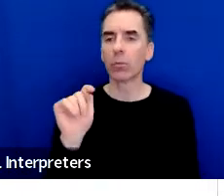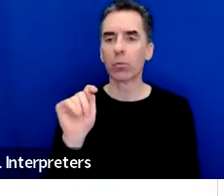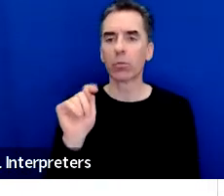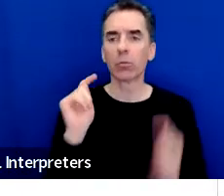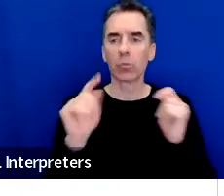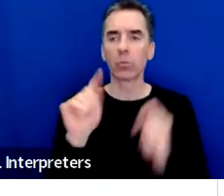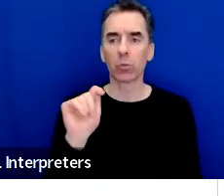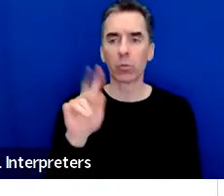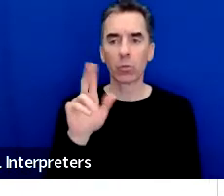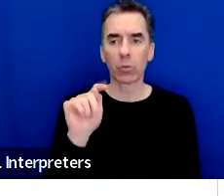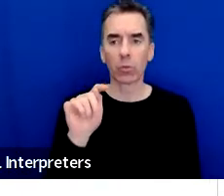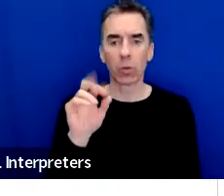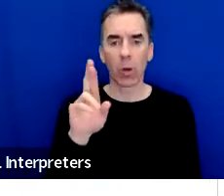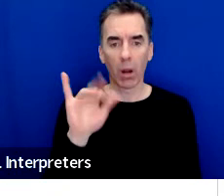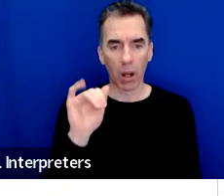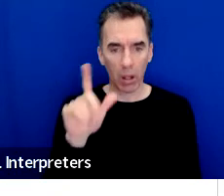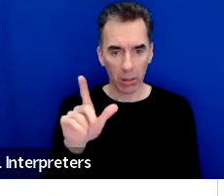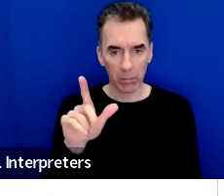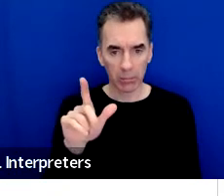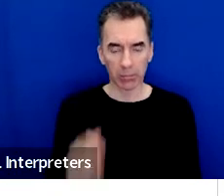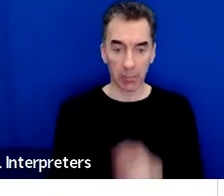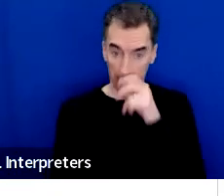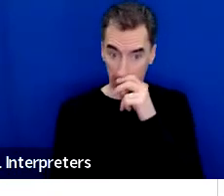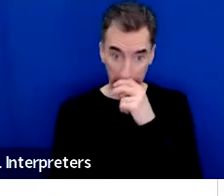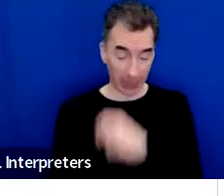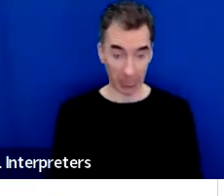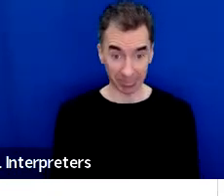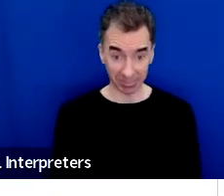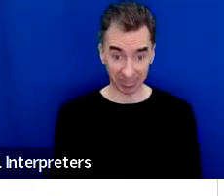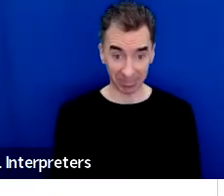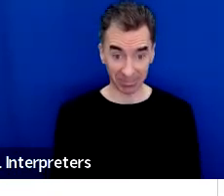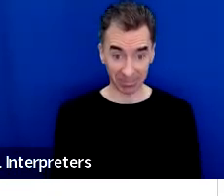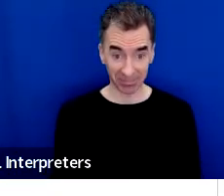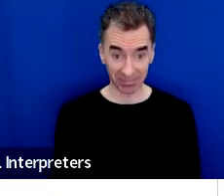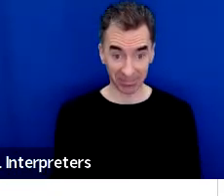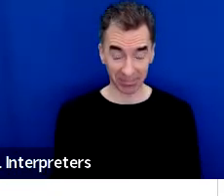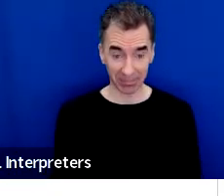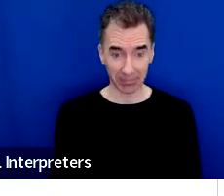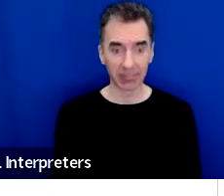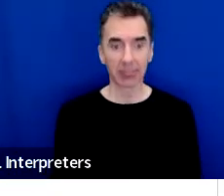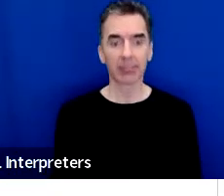how I would incorporate that. So that's one example of that. Okay.